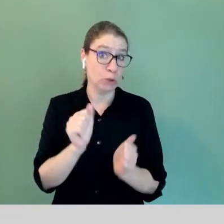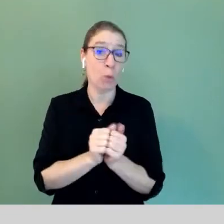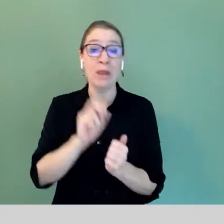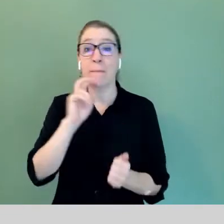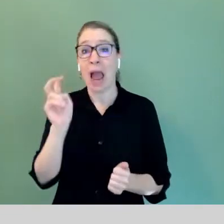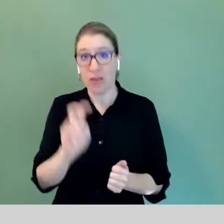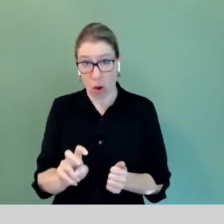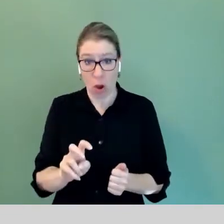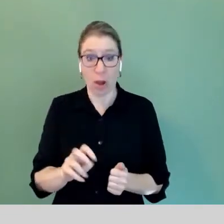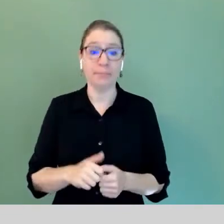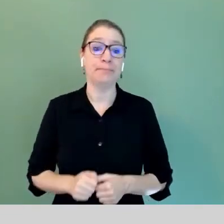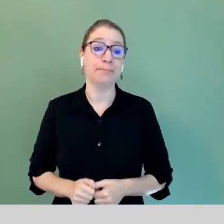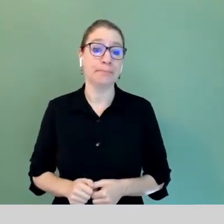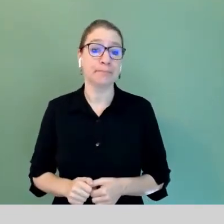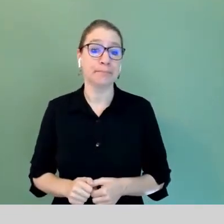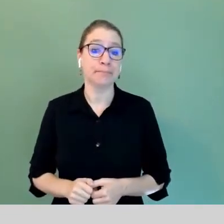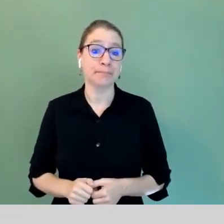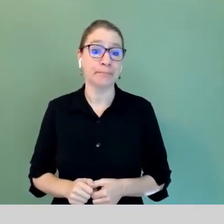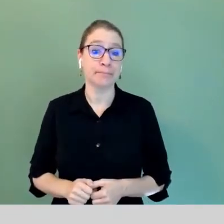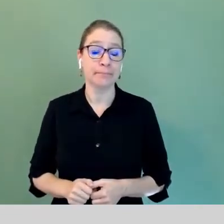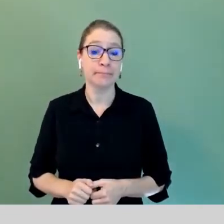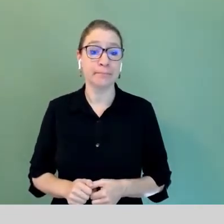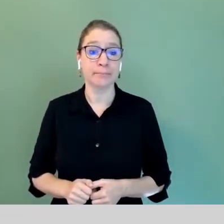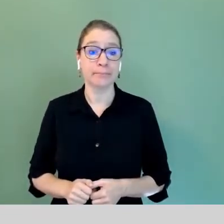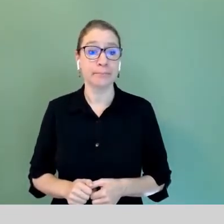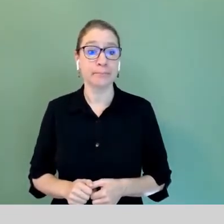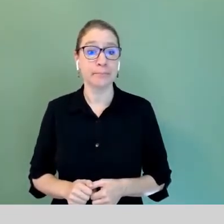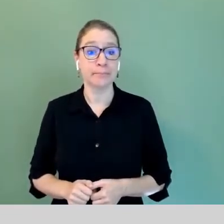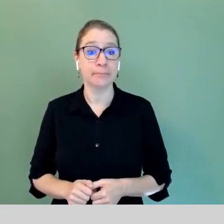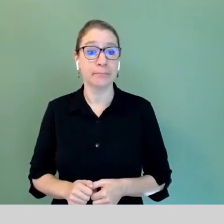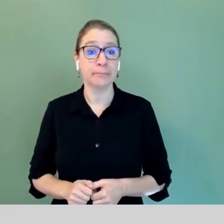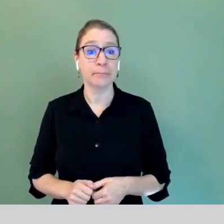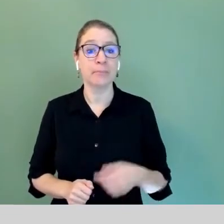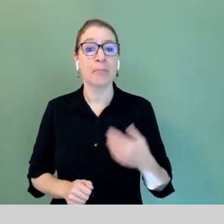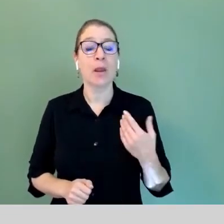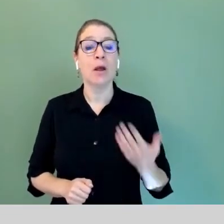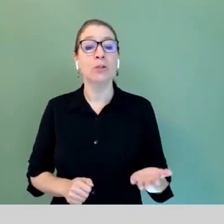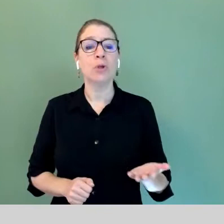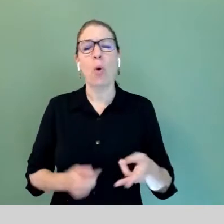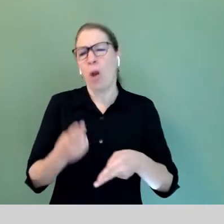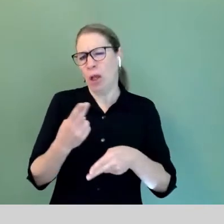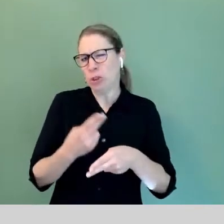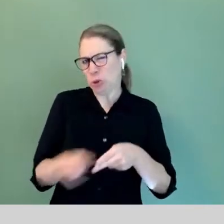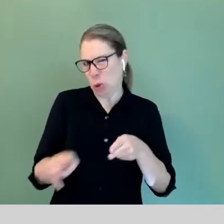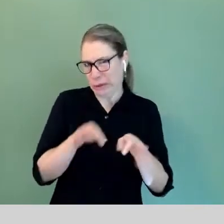for those kinds of categories that I've just explained. So short disclaimer,